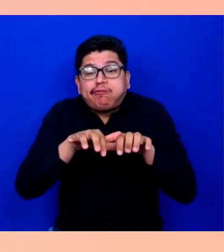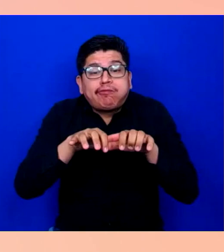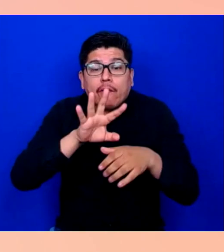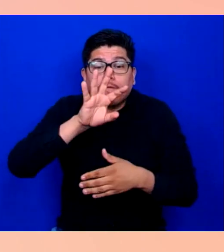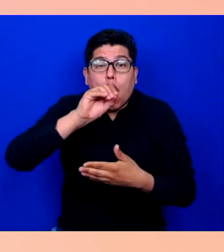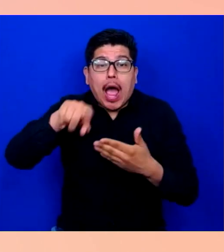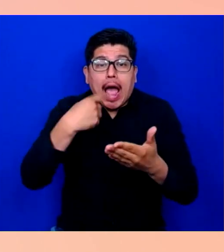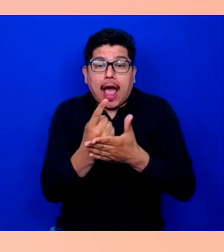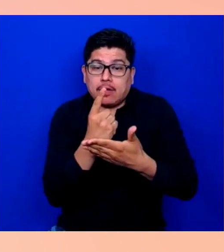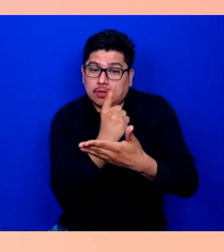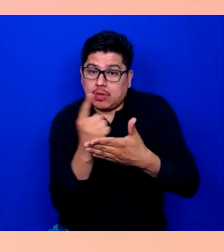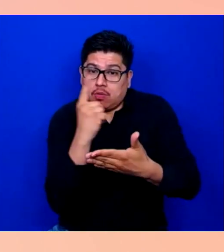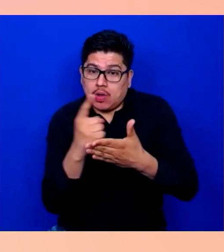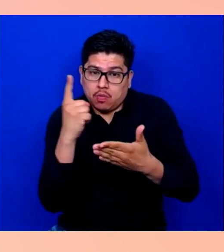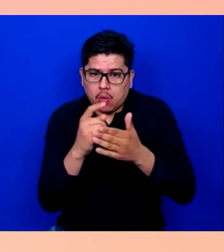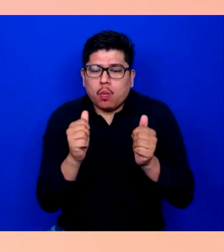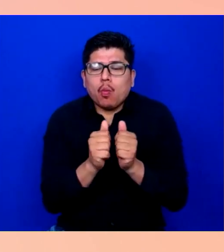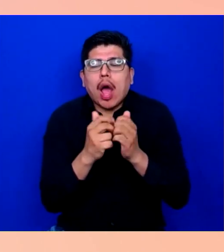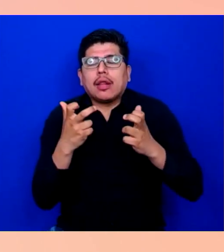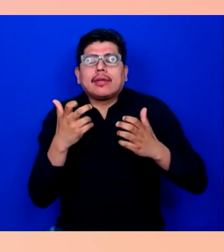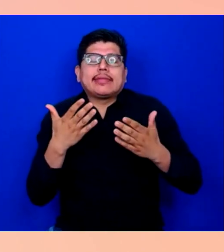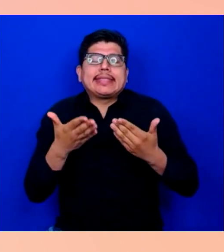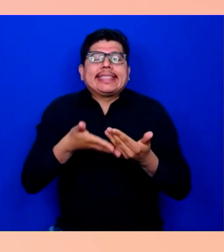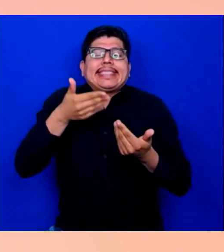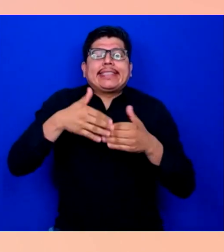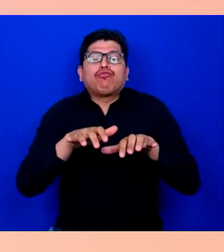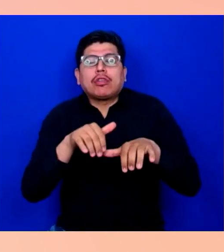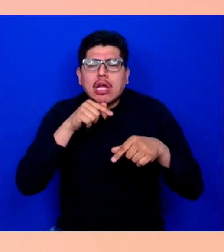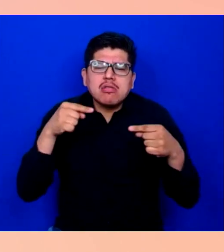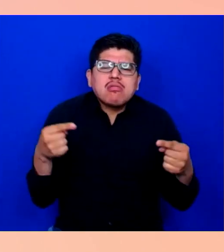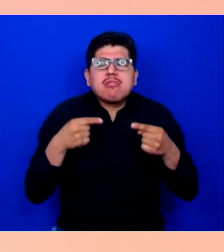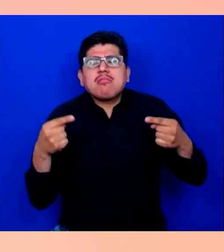I needed a way to reduce those painful gestures.